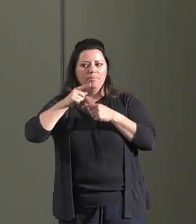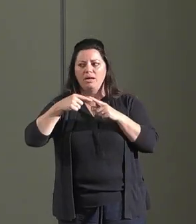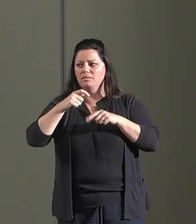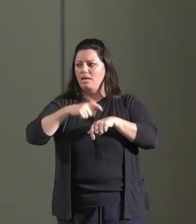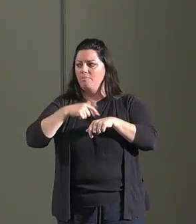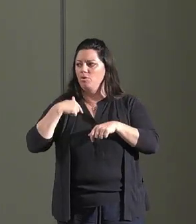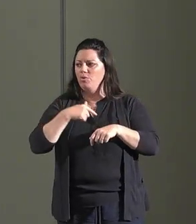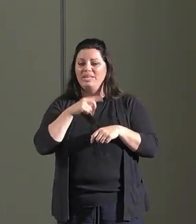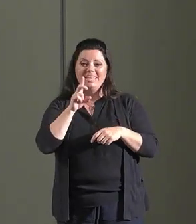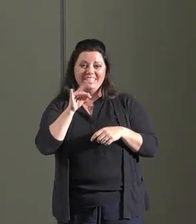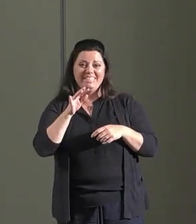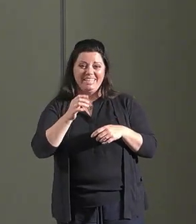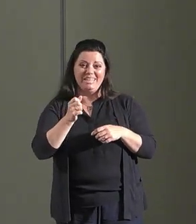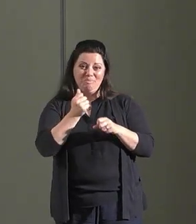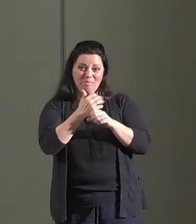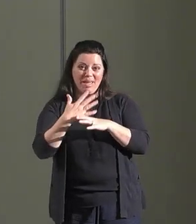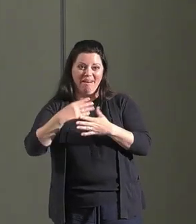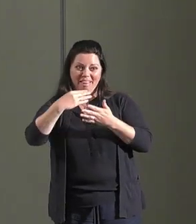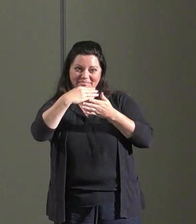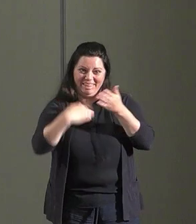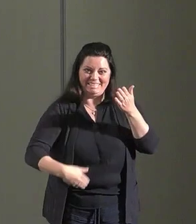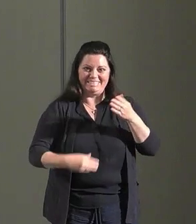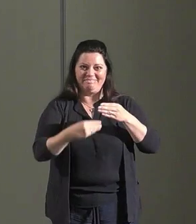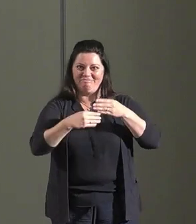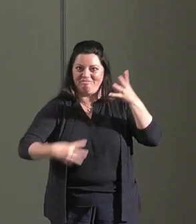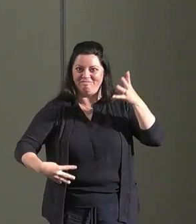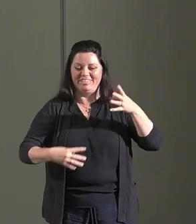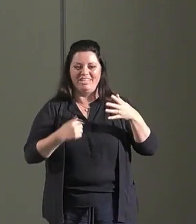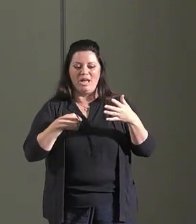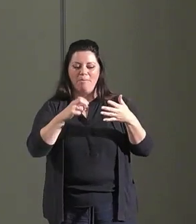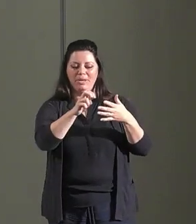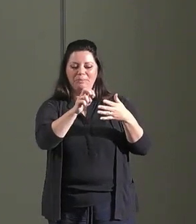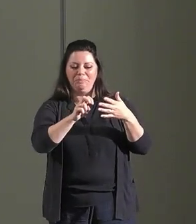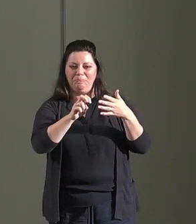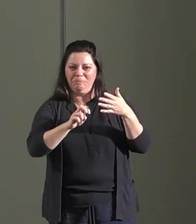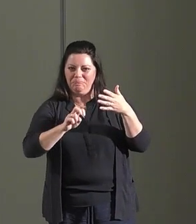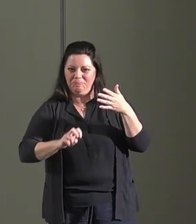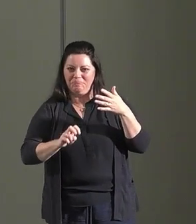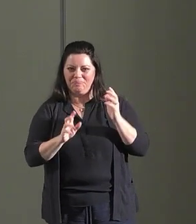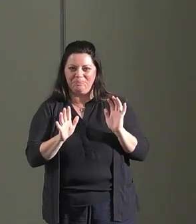prepare quite lengthy list. I will move to a couple of them.